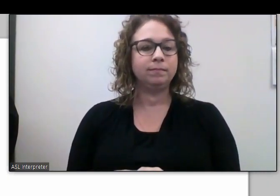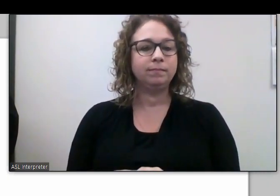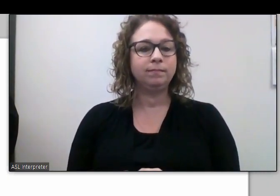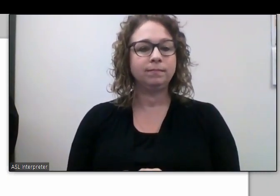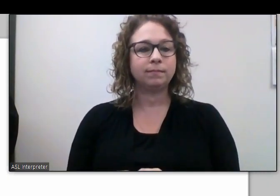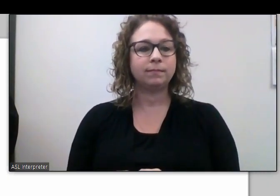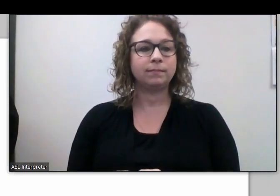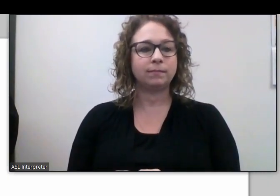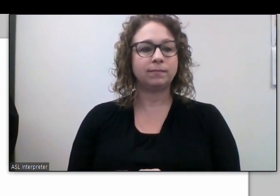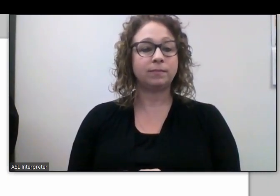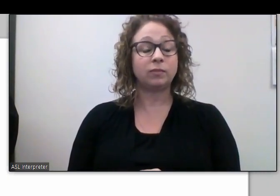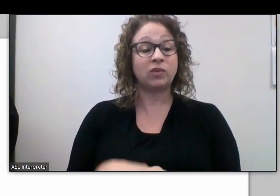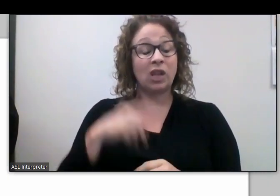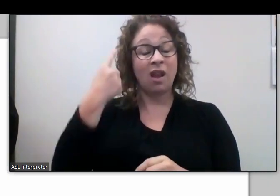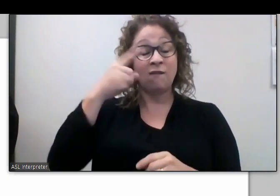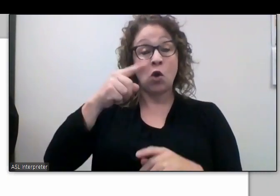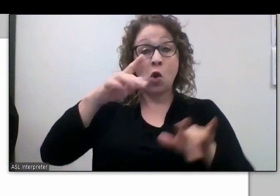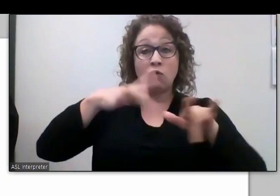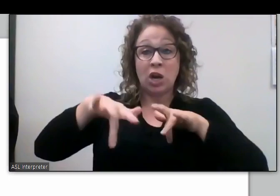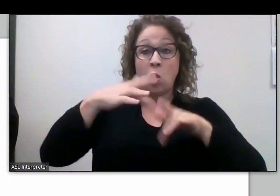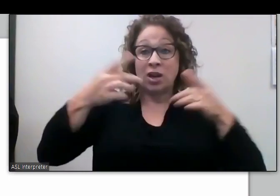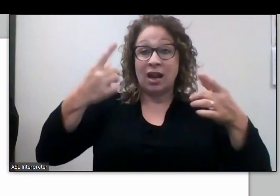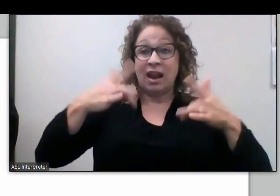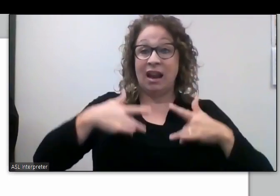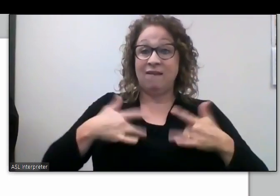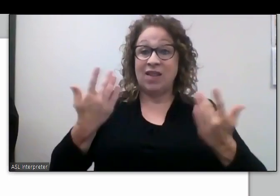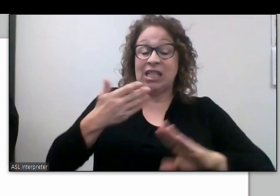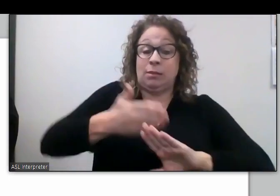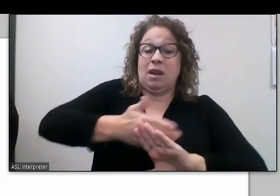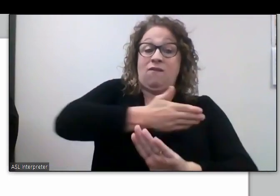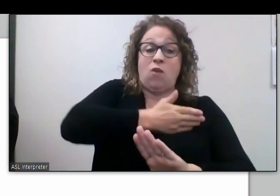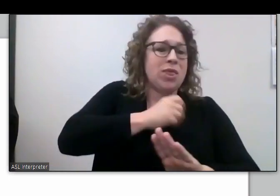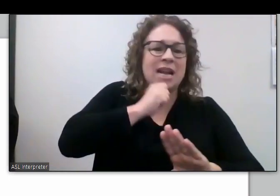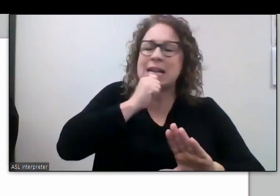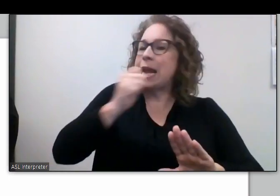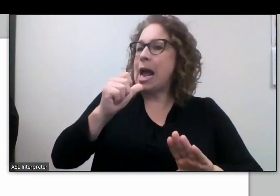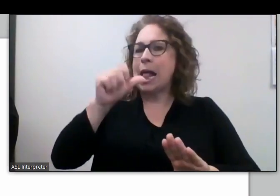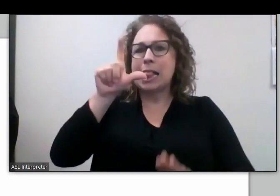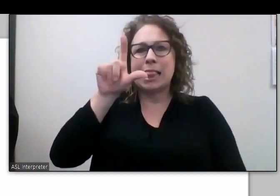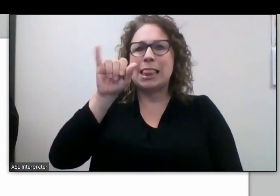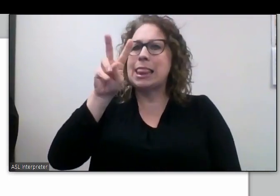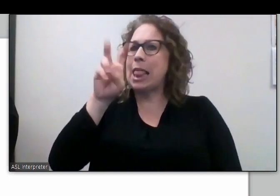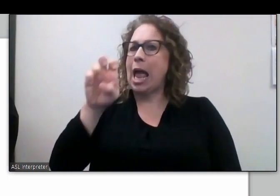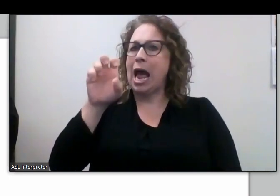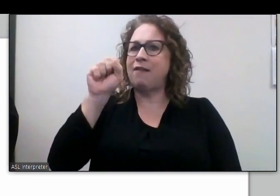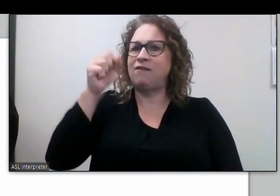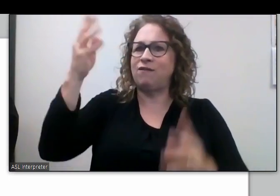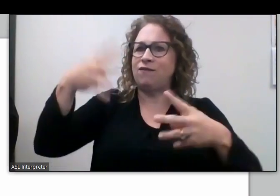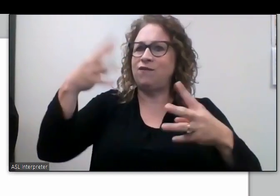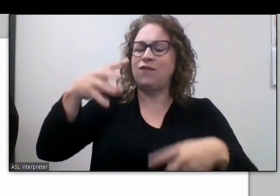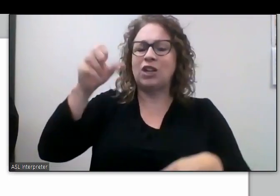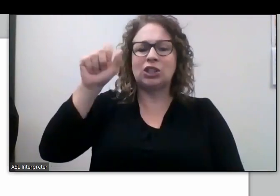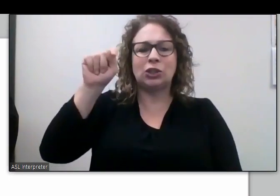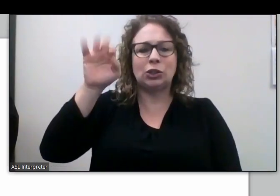For pre-recorded events that aren't live-streamed like the screenshot on the right, which is an adaptive dance lesson.